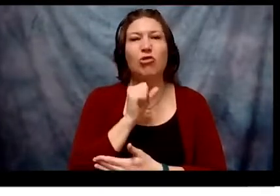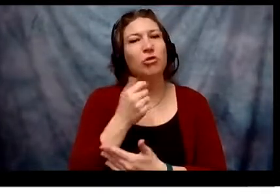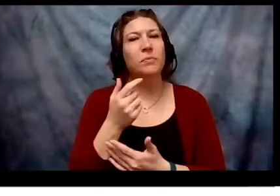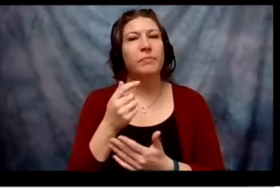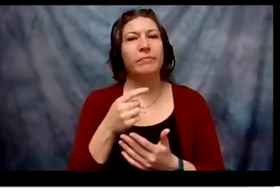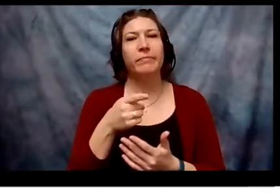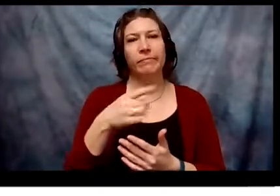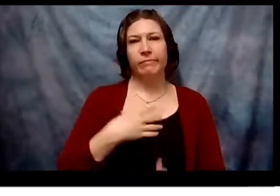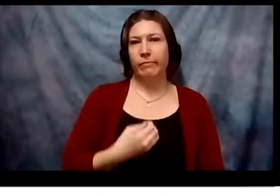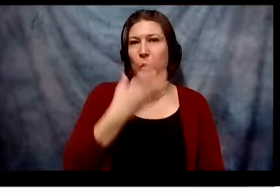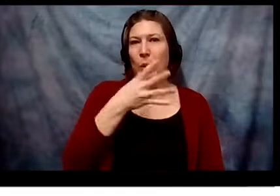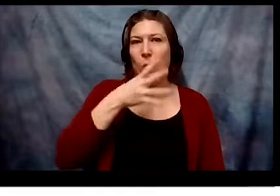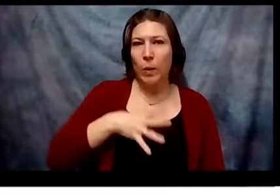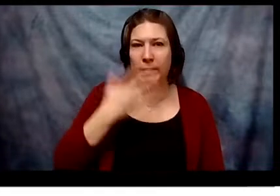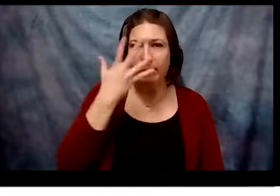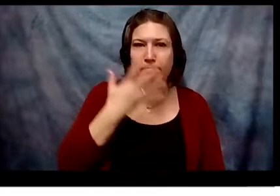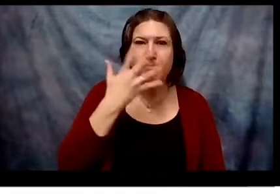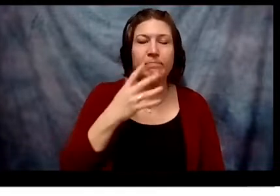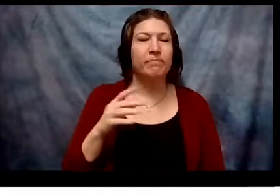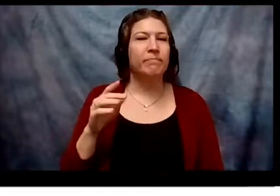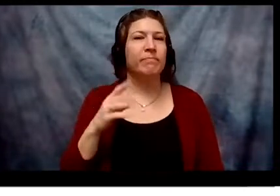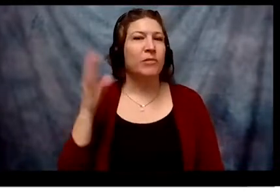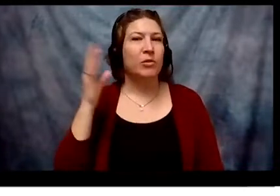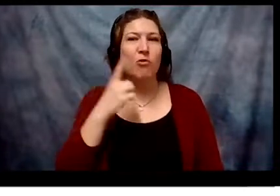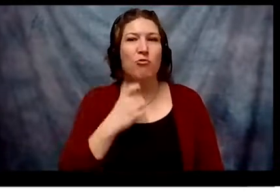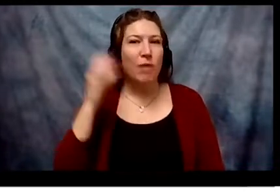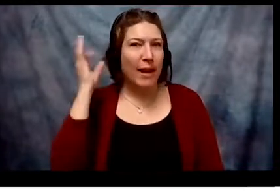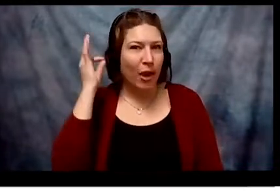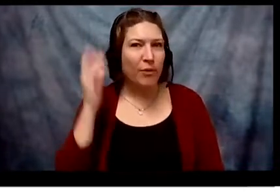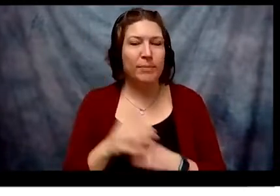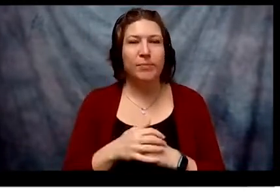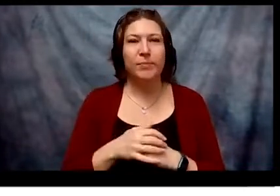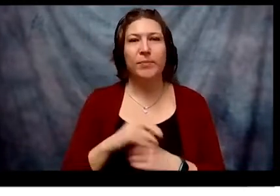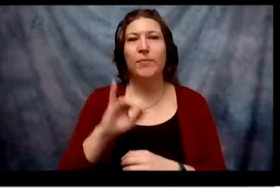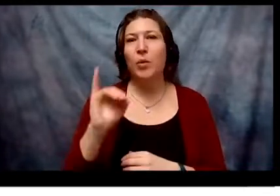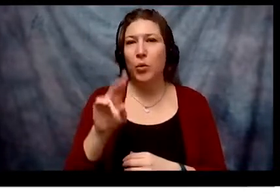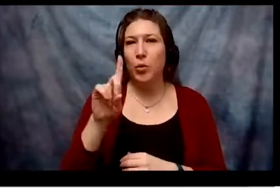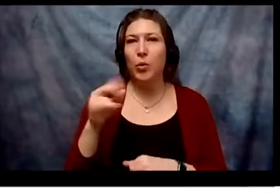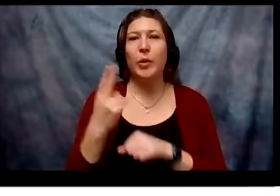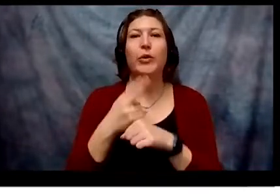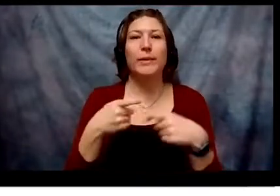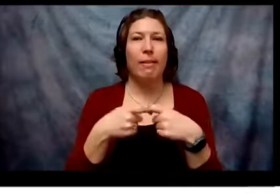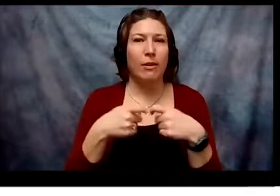as a white woman with light red hair. Judy is in electronic wheelchair,